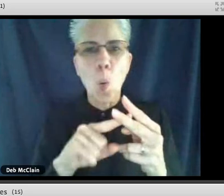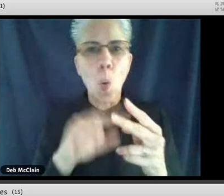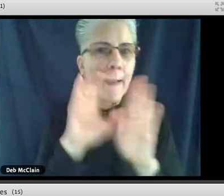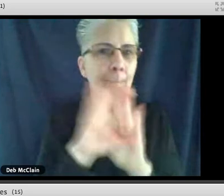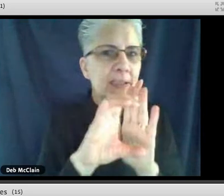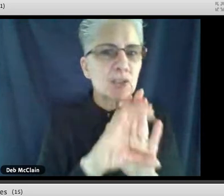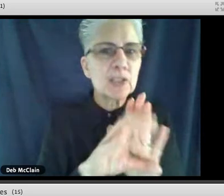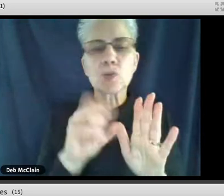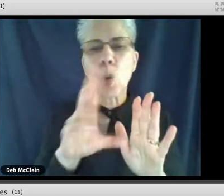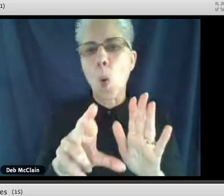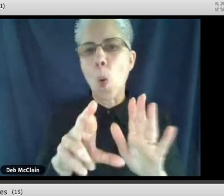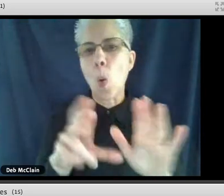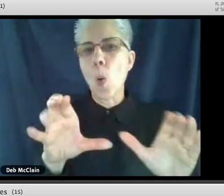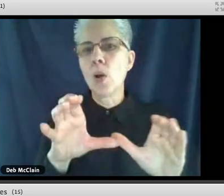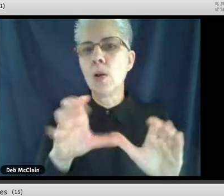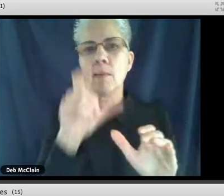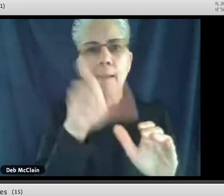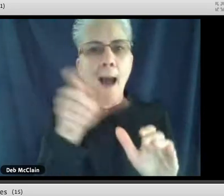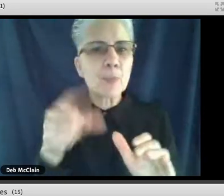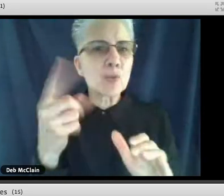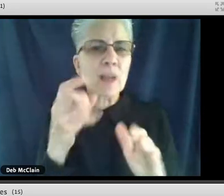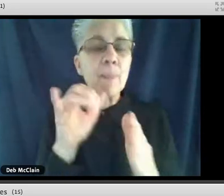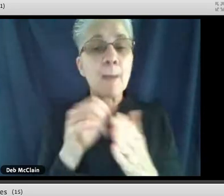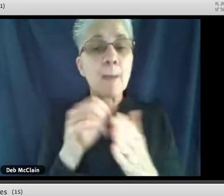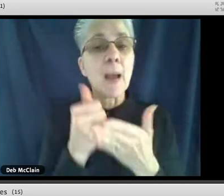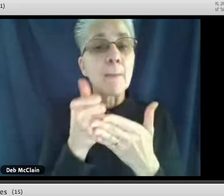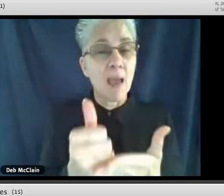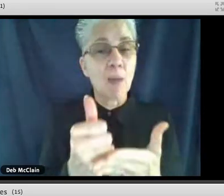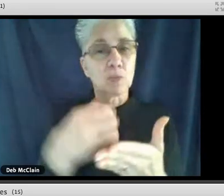or do columns or something like that might be something that you can do,